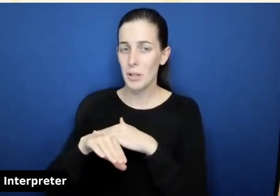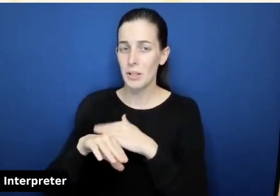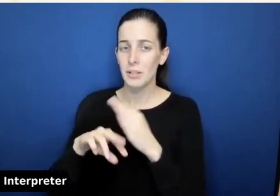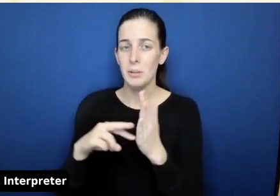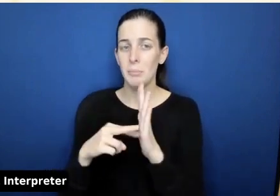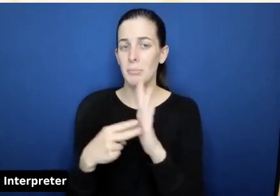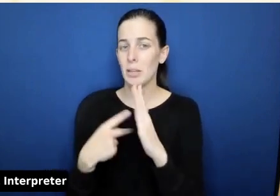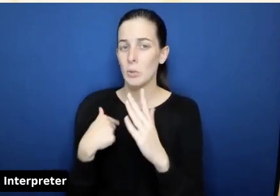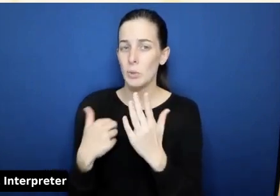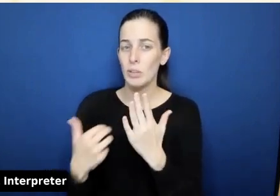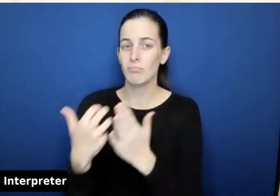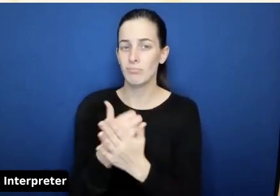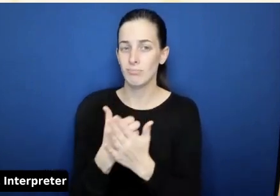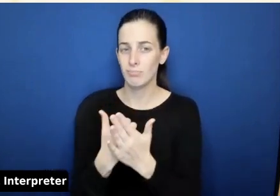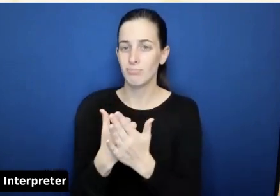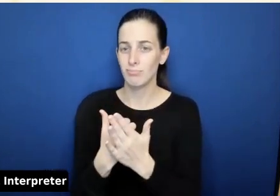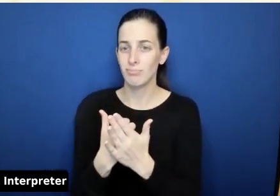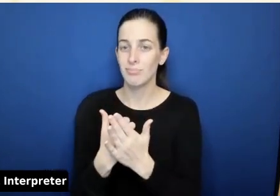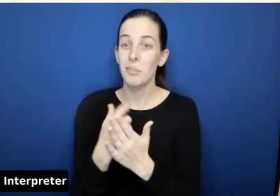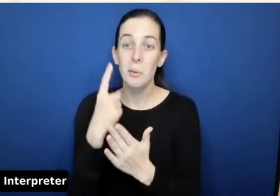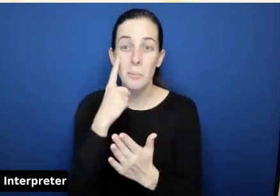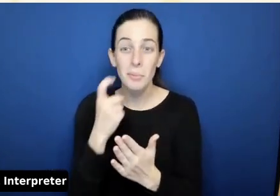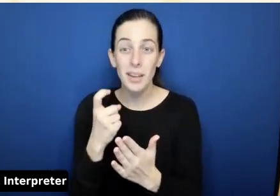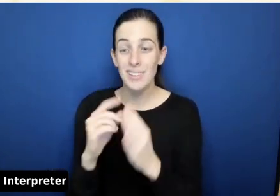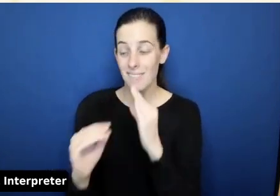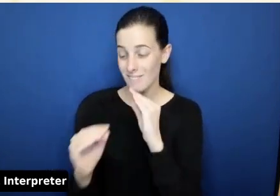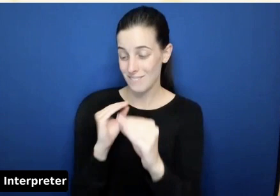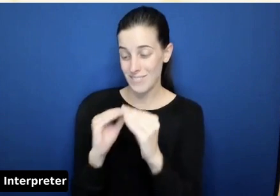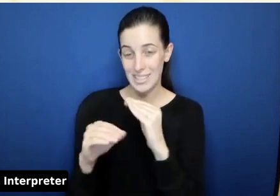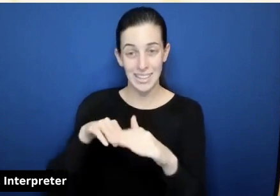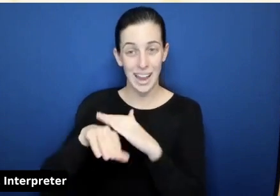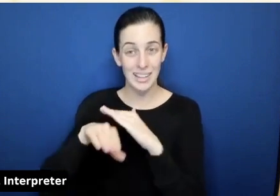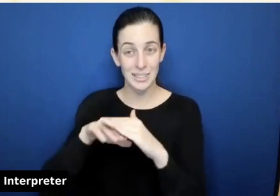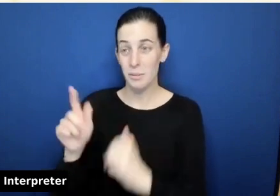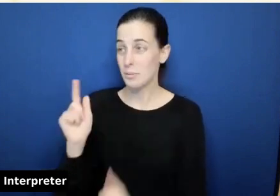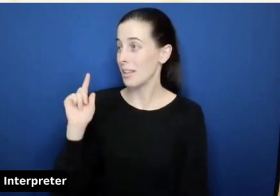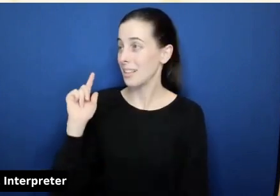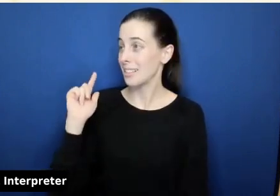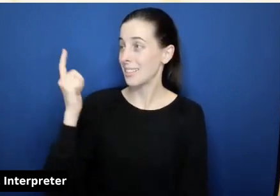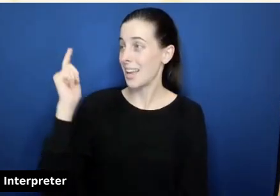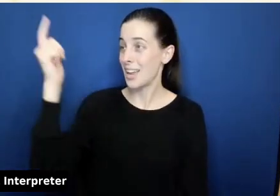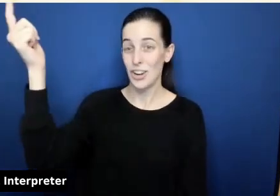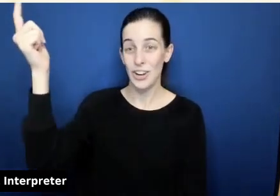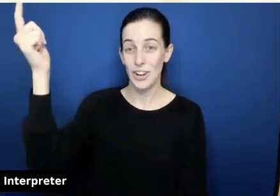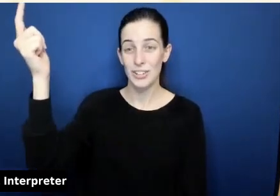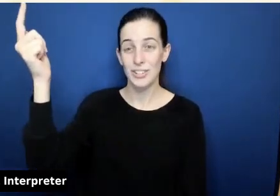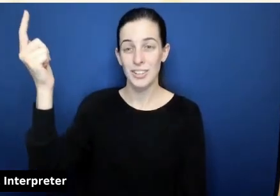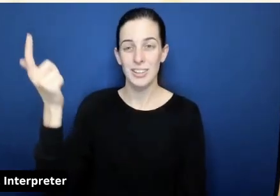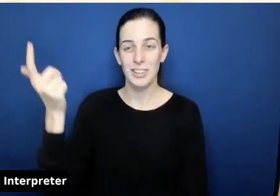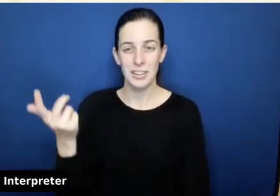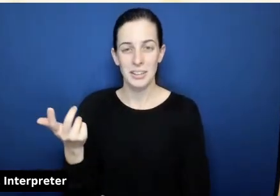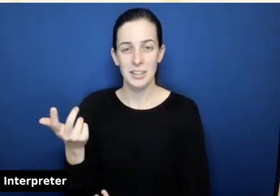Because fixing accessibility at later stages may incur time, effort, and financial cost.